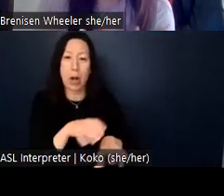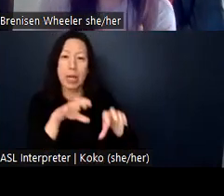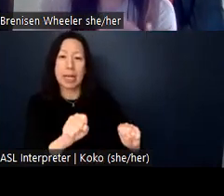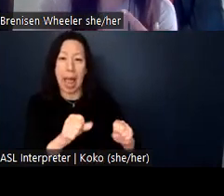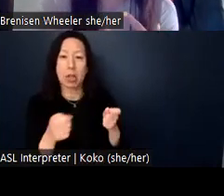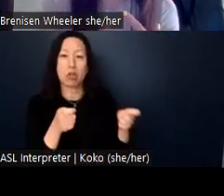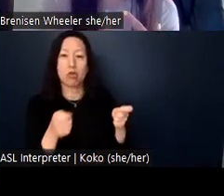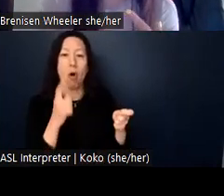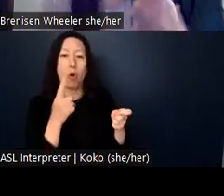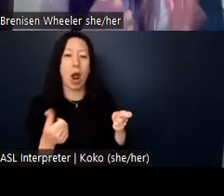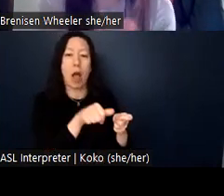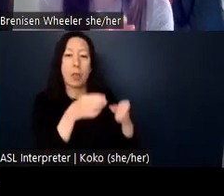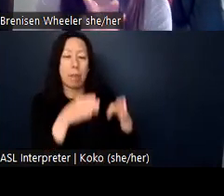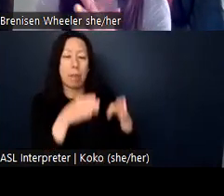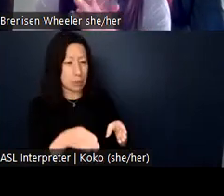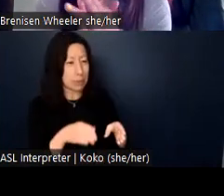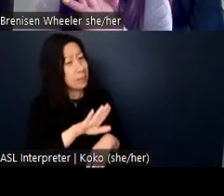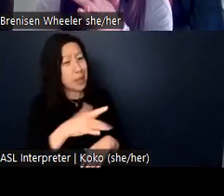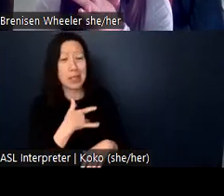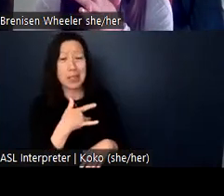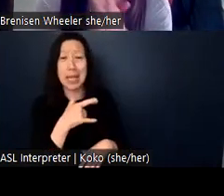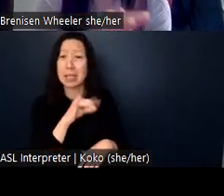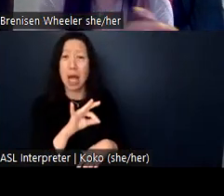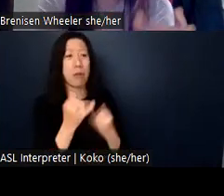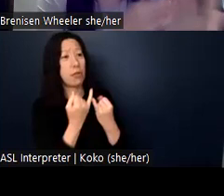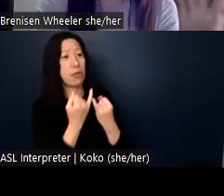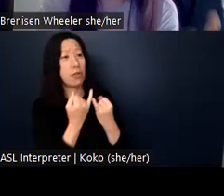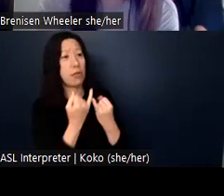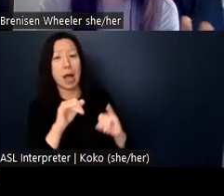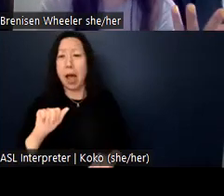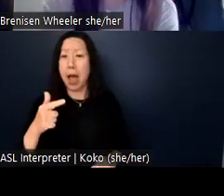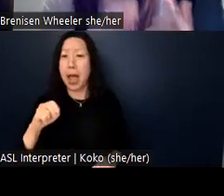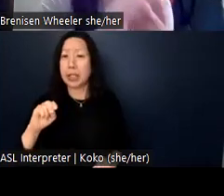12:55:08 agency. So when I say agency, it means a person, you know, capacity to act